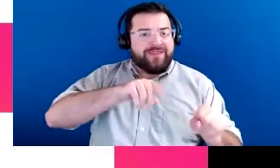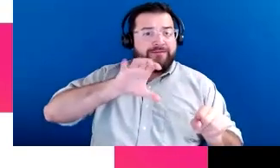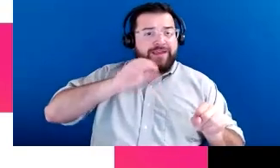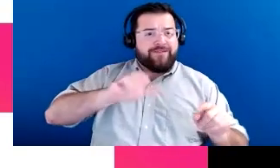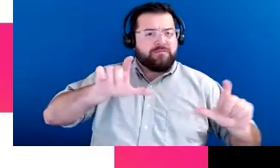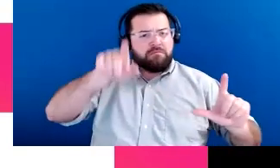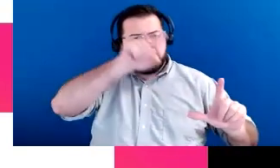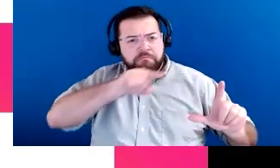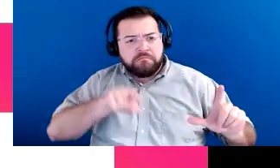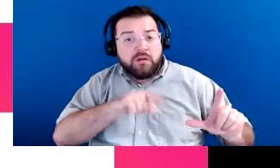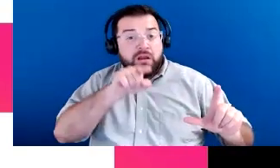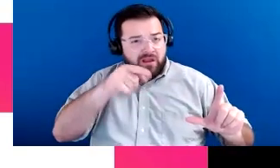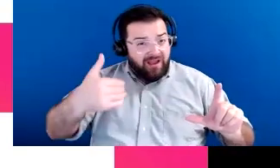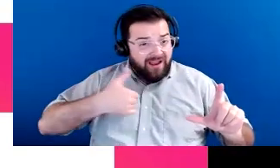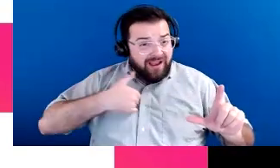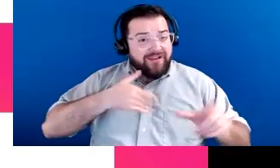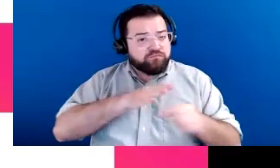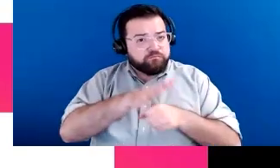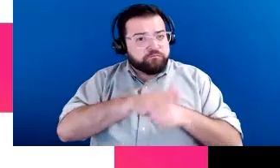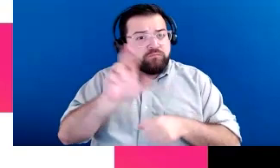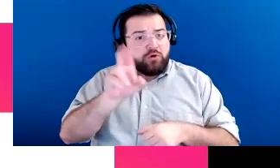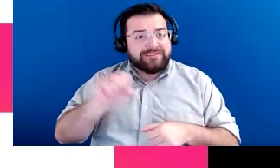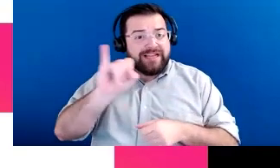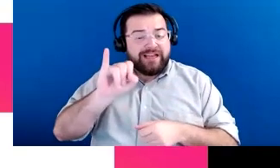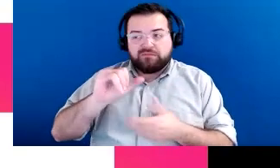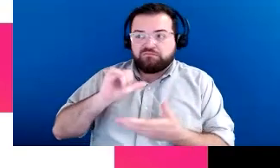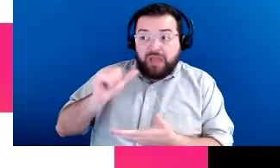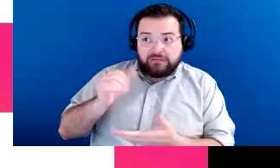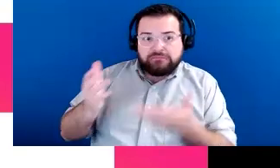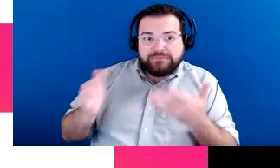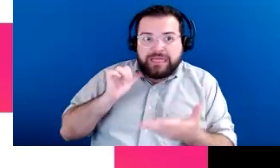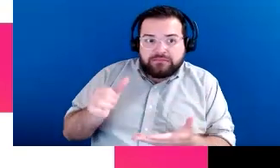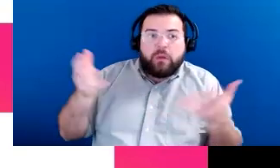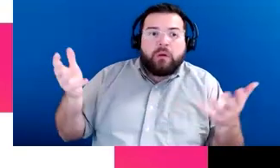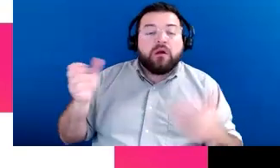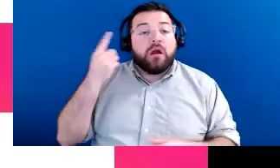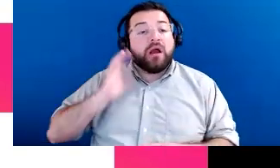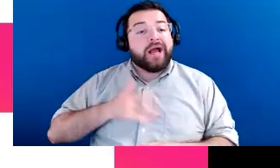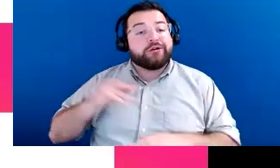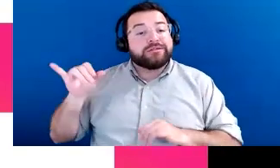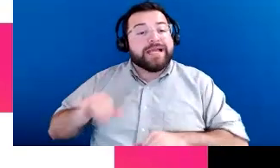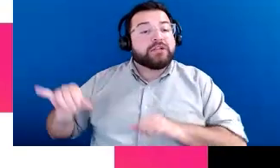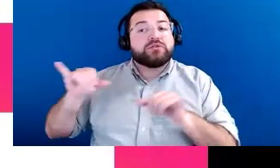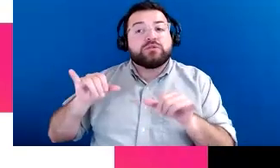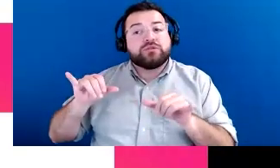does it have RSI, does it have adequate RSI or not? Our, you know, standards, our RSI guidelines